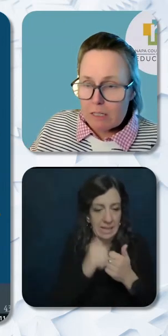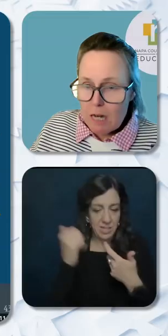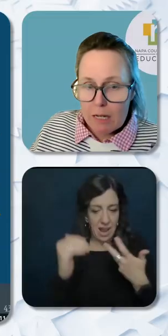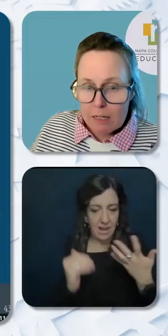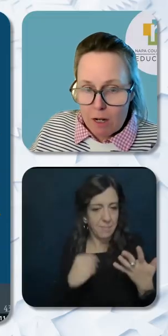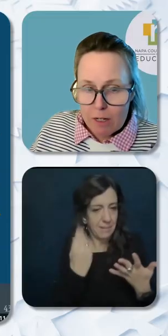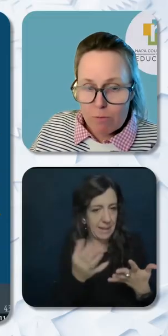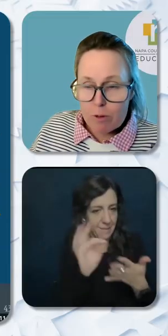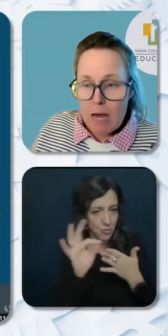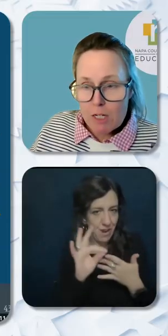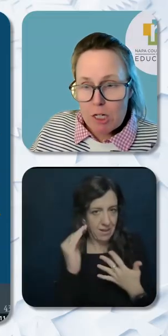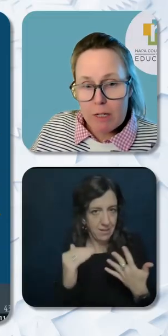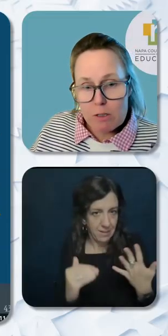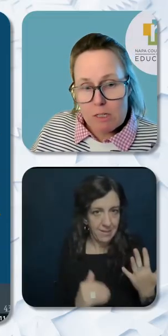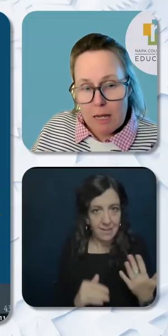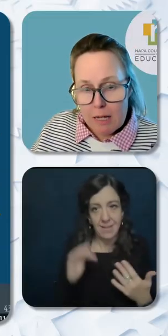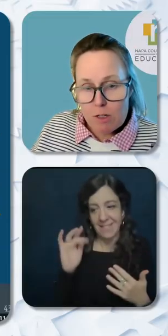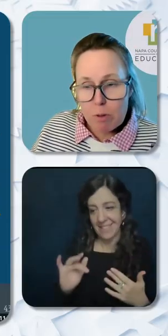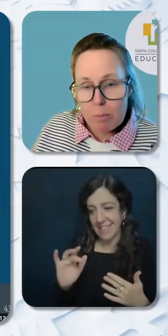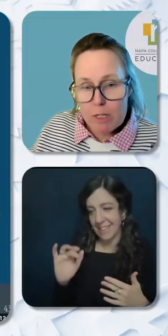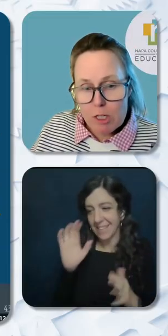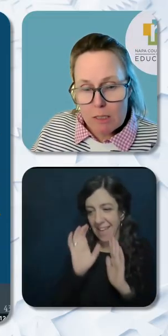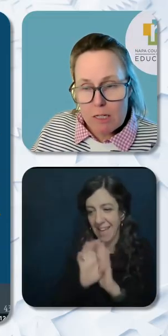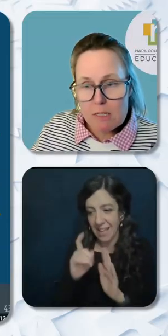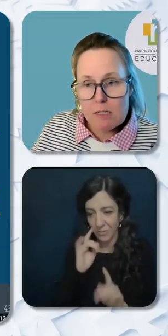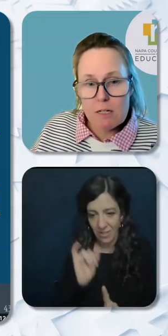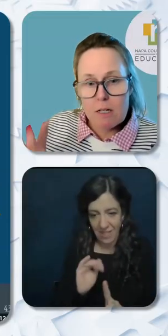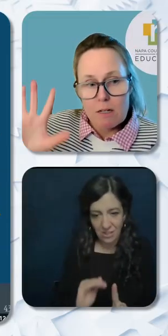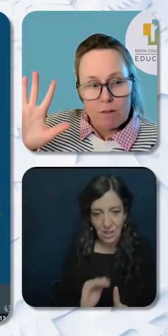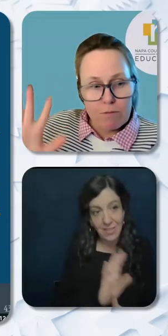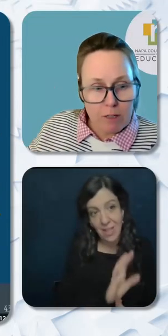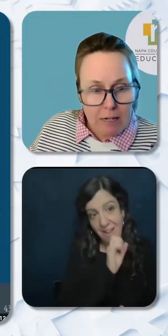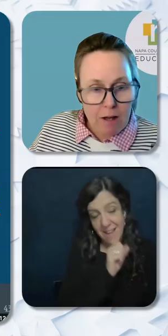You click the icon for that child's age-appropriate checklist.